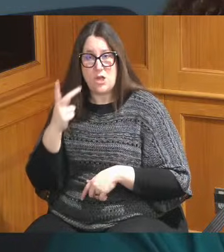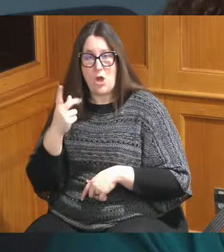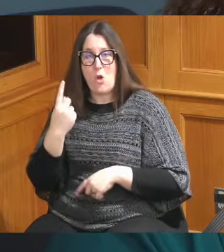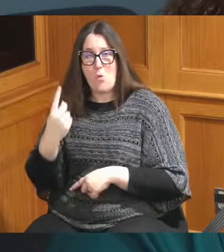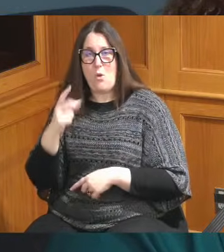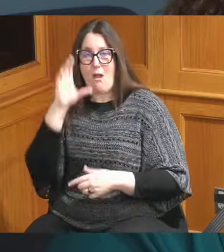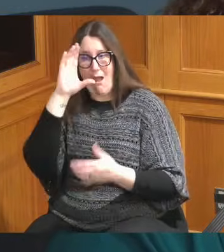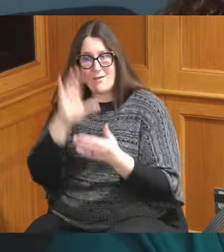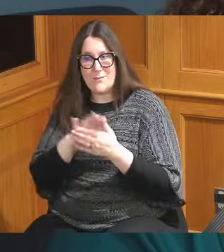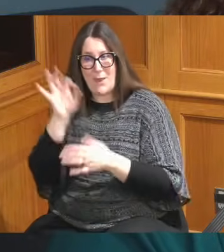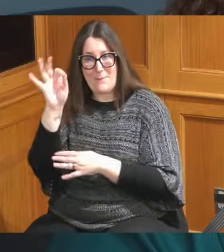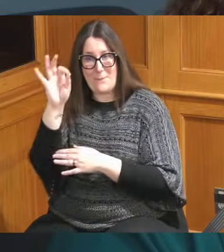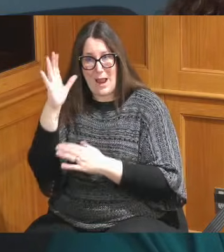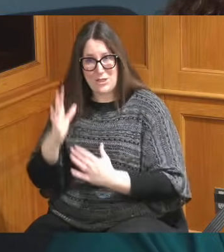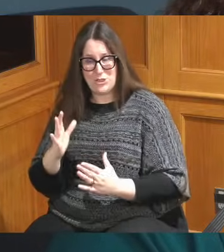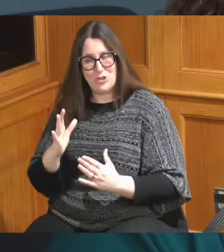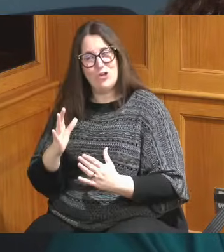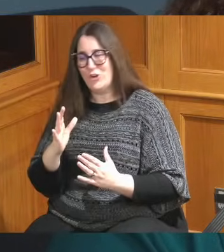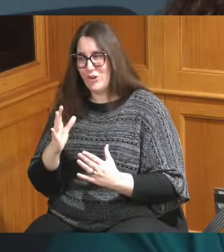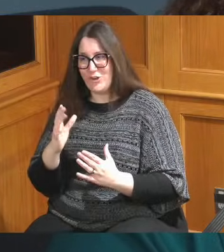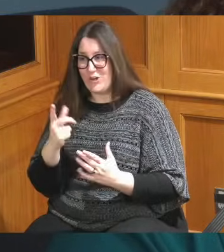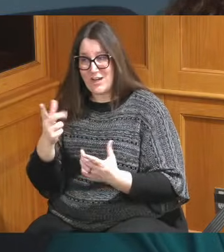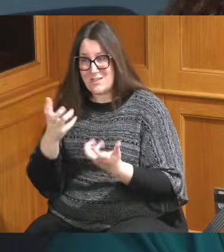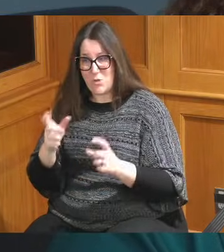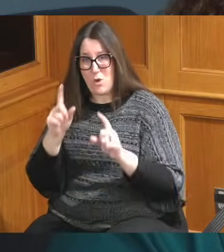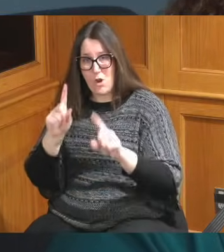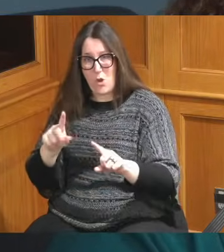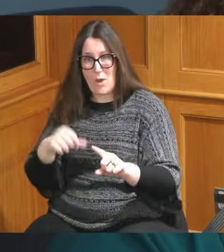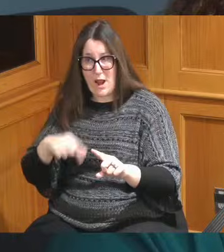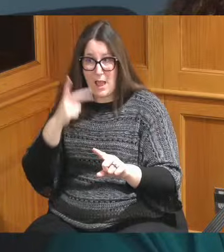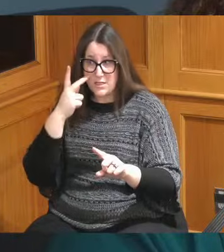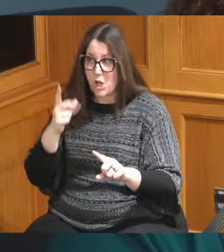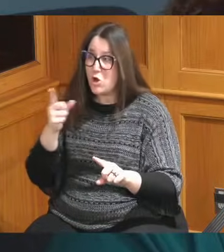to say his name. He didn't want to go. And I saw the first lady, you going to get over here and get